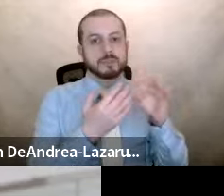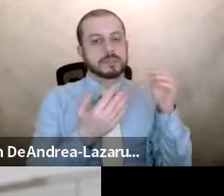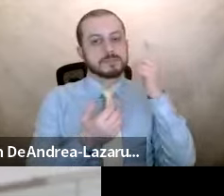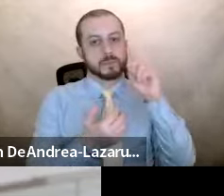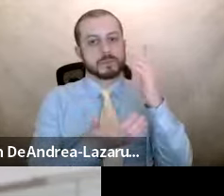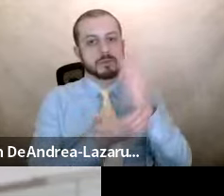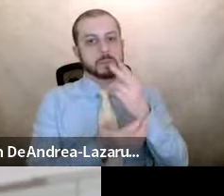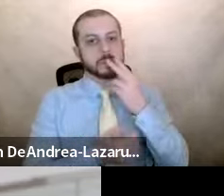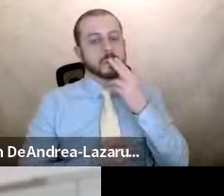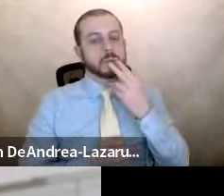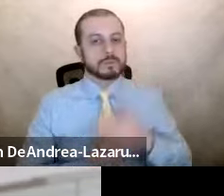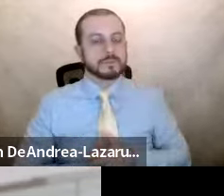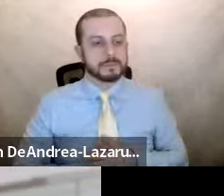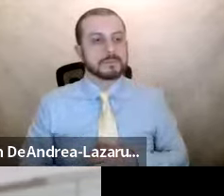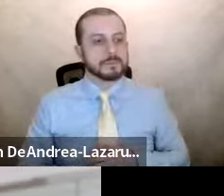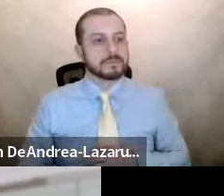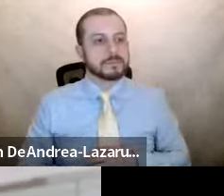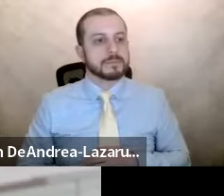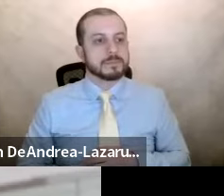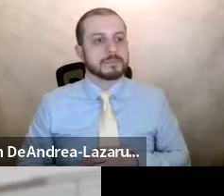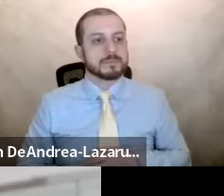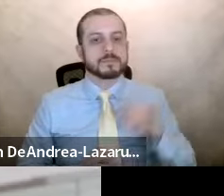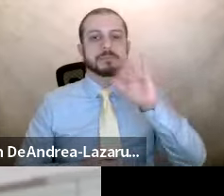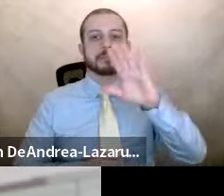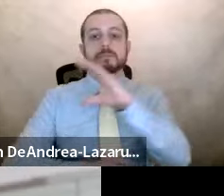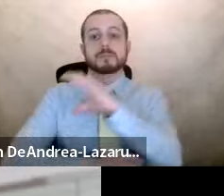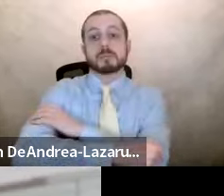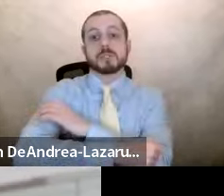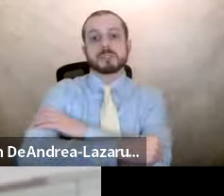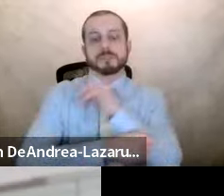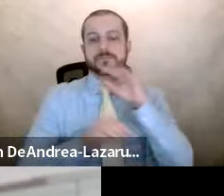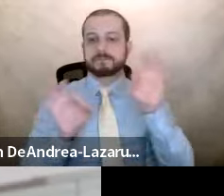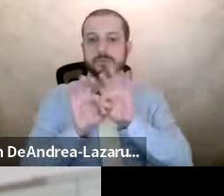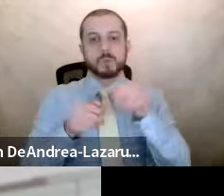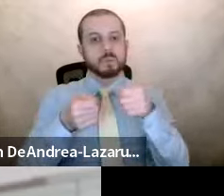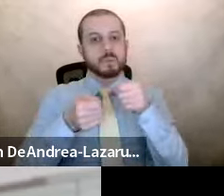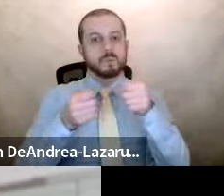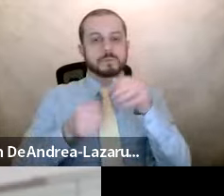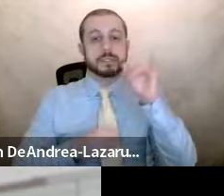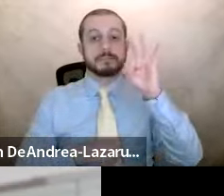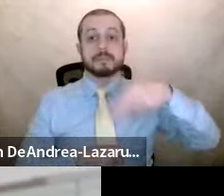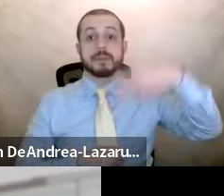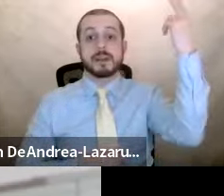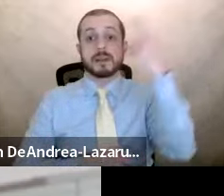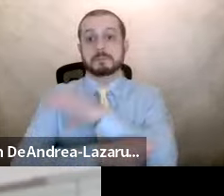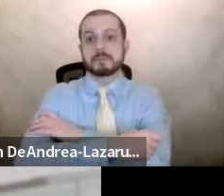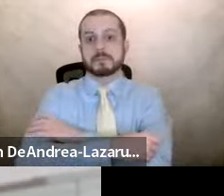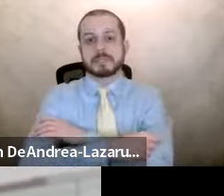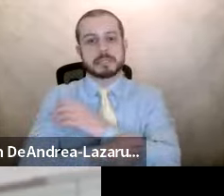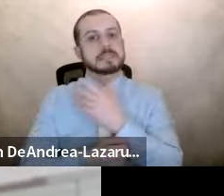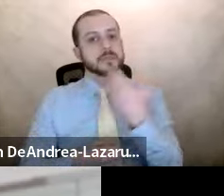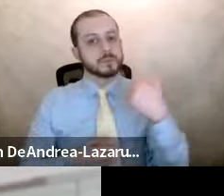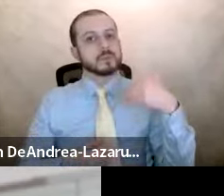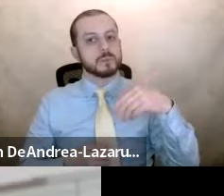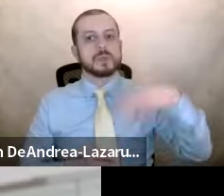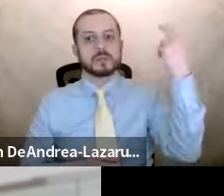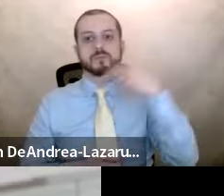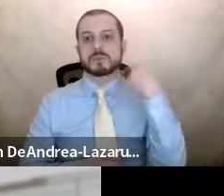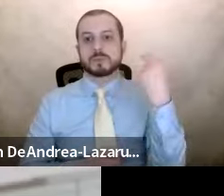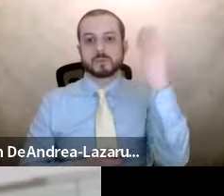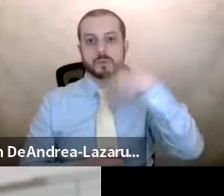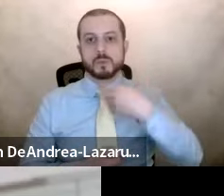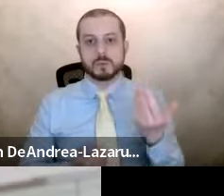And for those who may be vapers, research has also shown some detrimental impacts of vaping as well. So, I recommend nicotine patches or gum